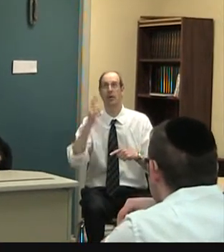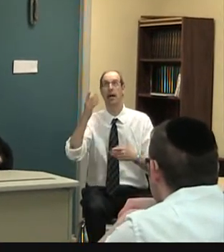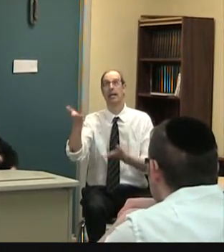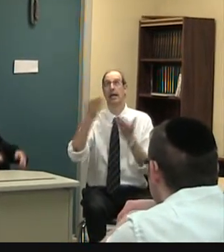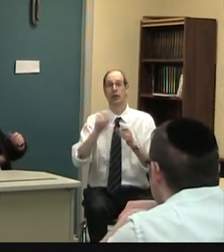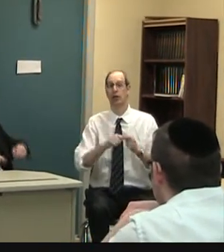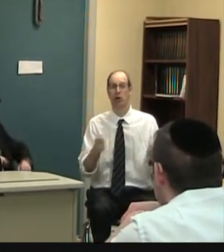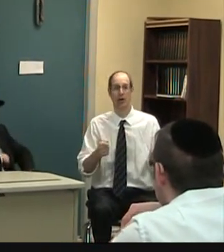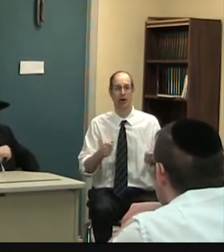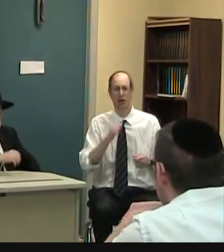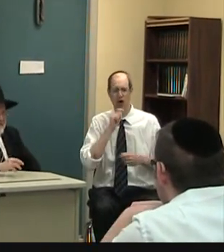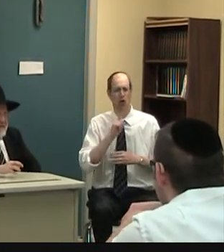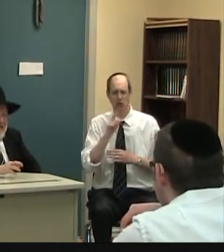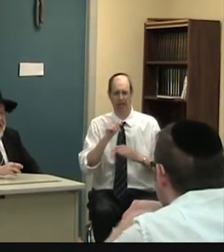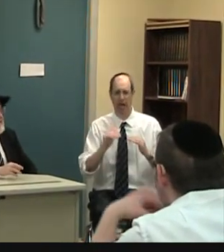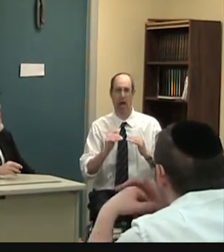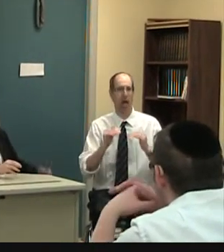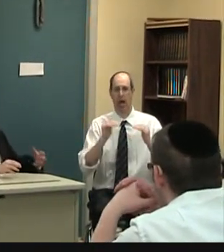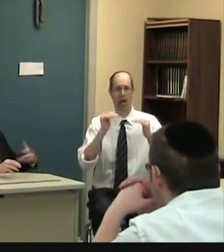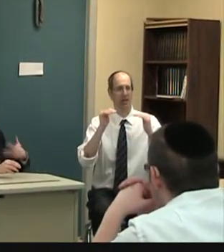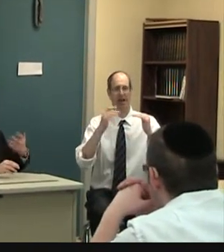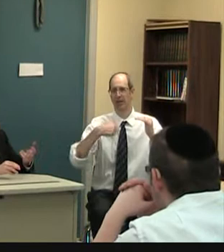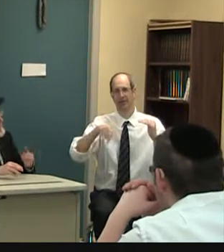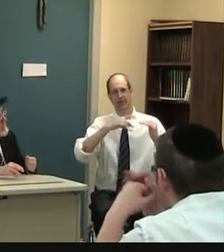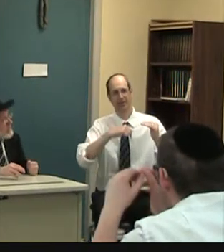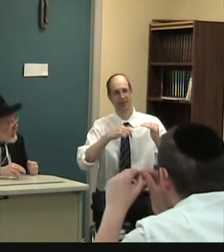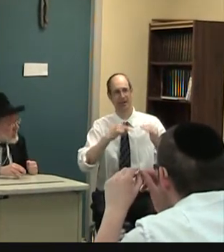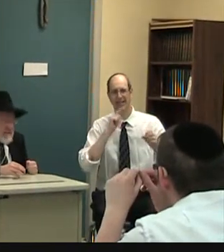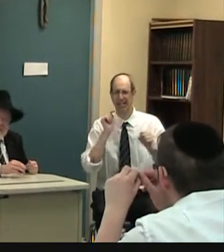We really weren't at a high level and you know to commit yourself to tell you even though